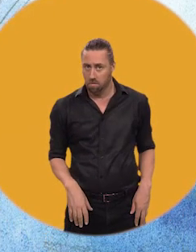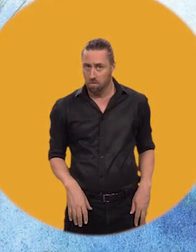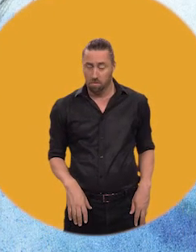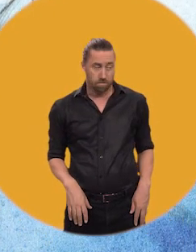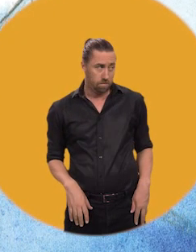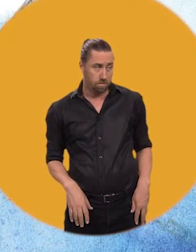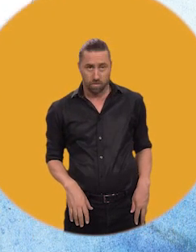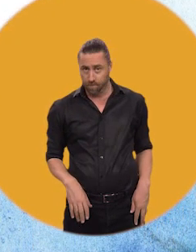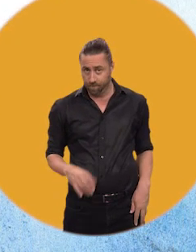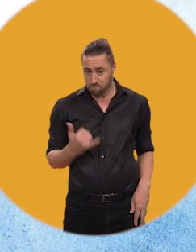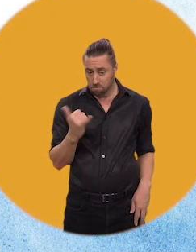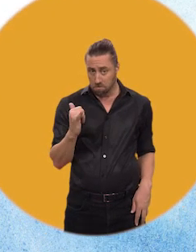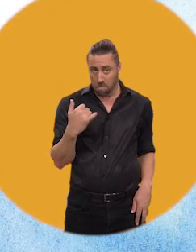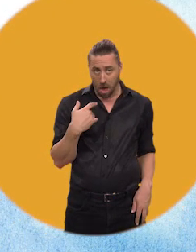Maybe I could take it home.